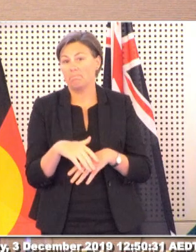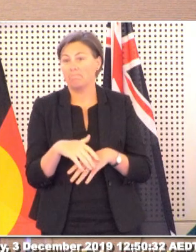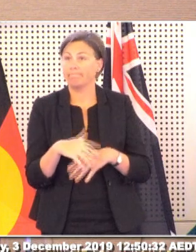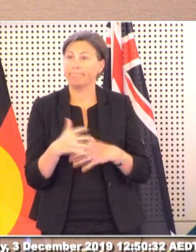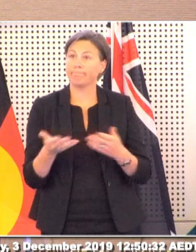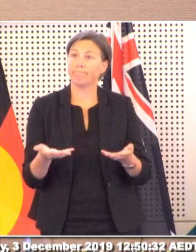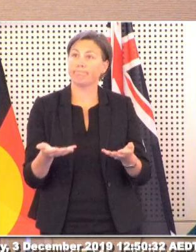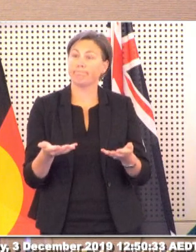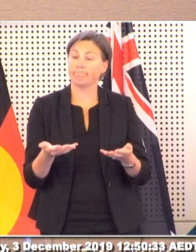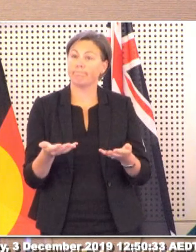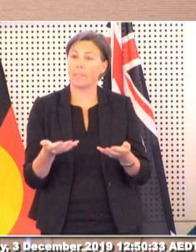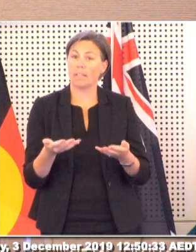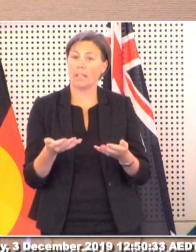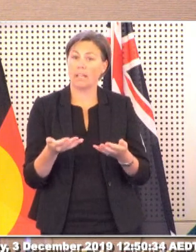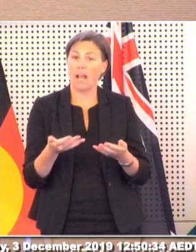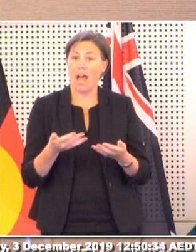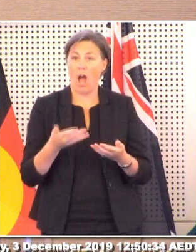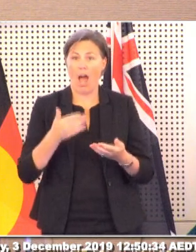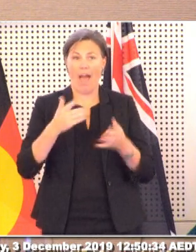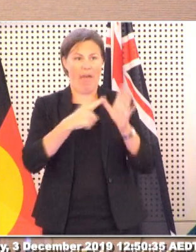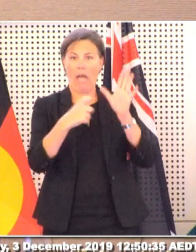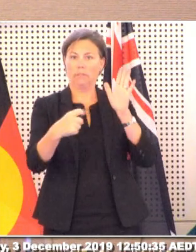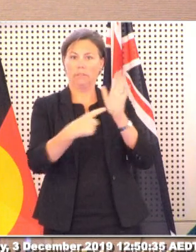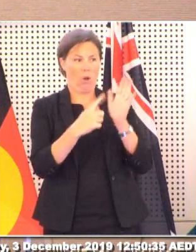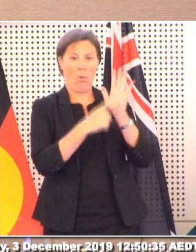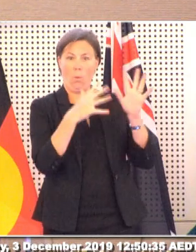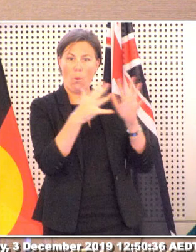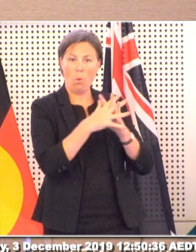Guardianship and Administration Act, the relevance of the human rights charter and